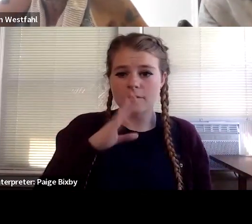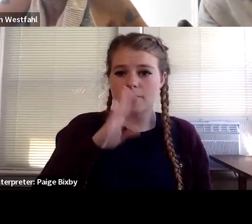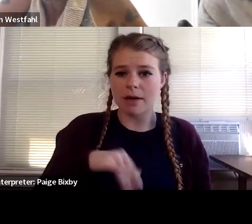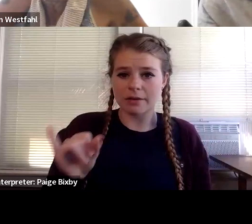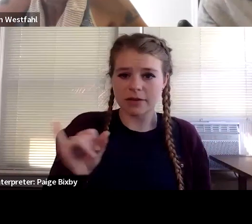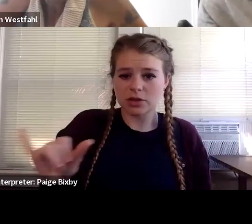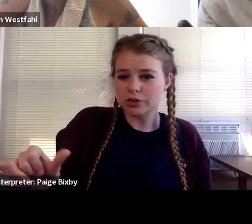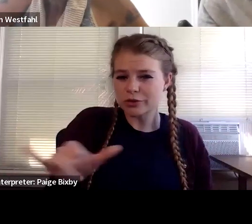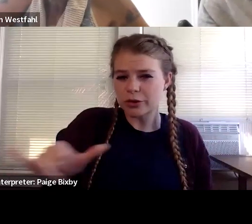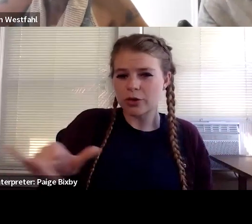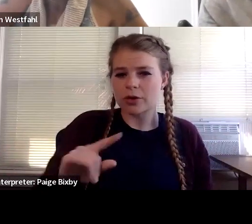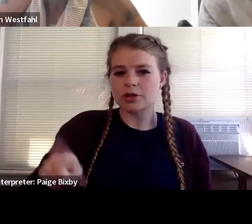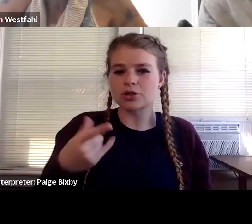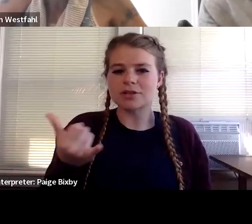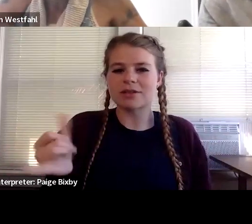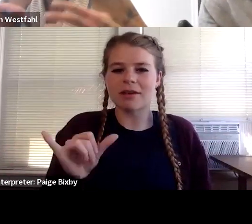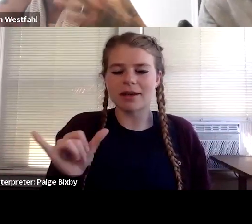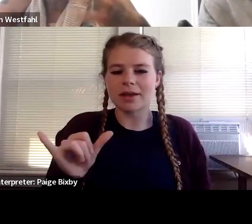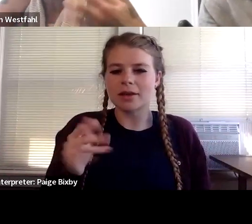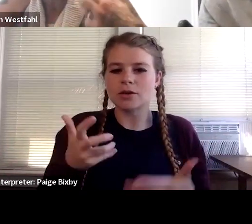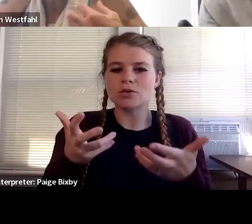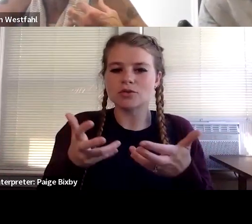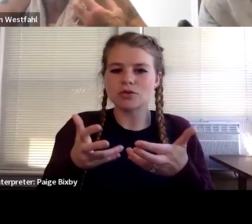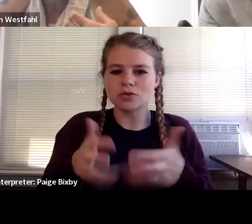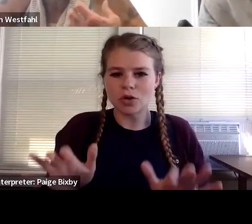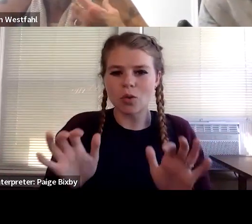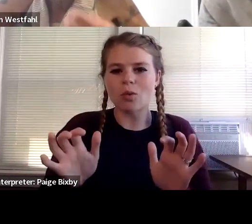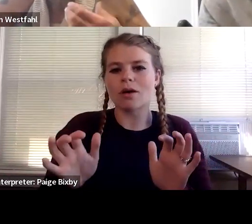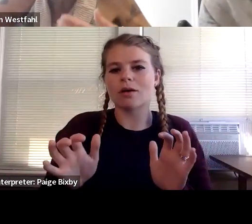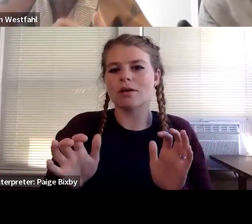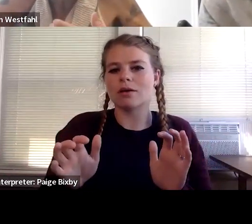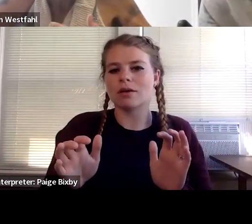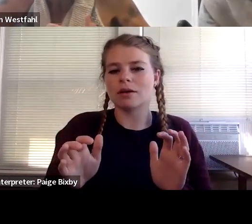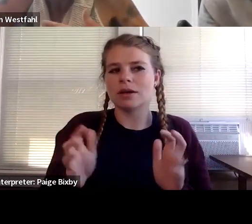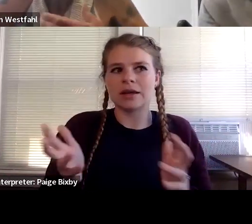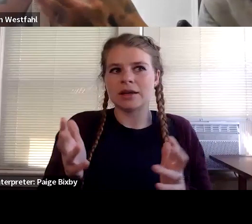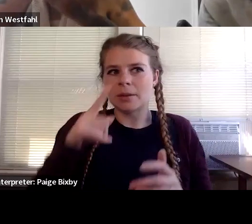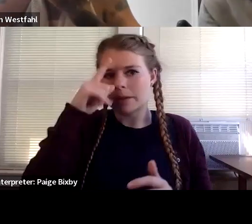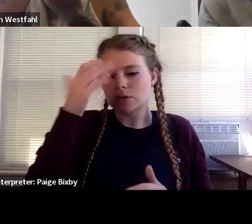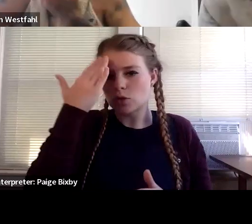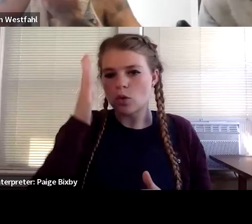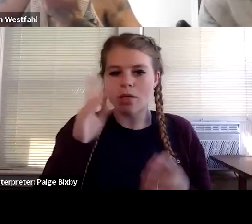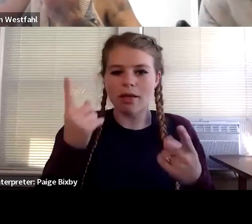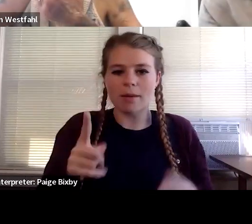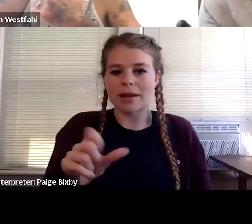And it's just like, you don't wanna go in all these other places because you know this is gonna happen wherever you go.